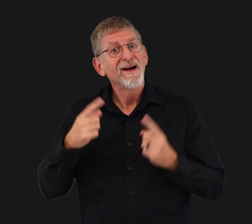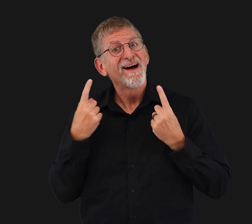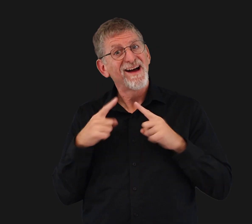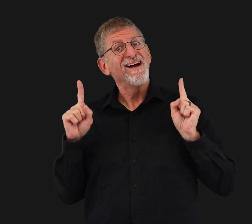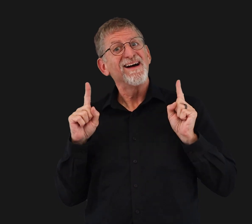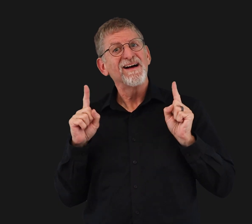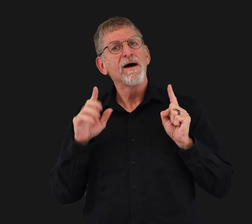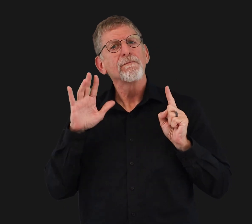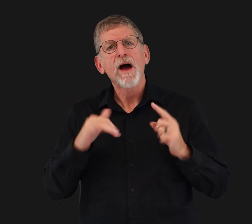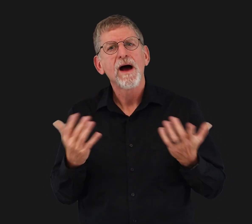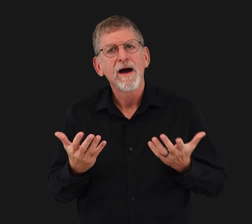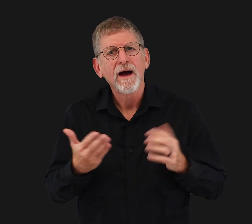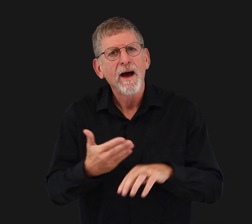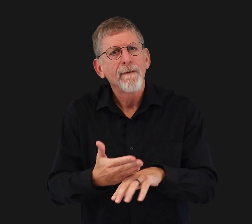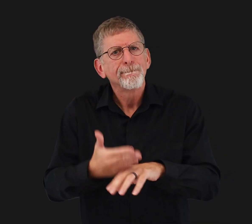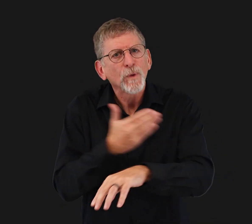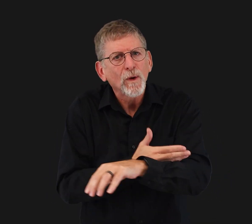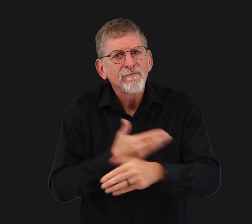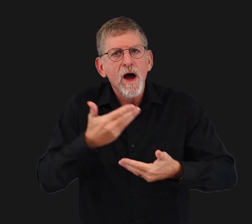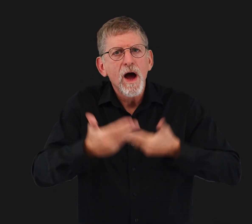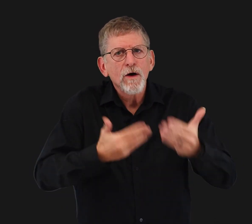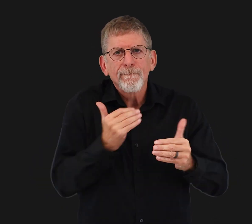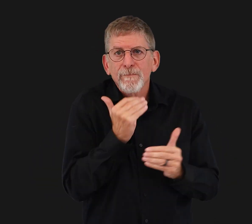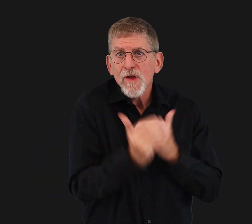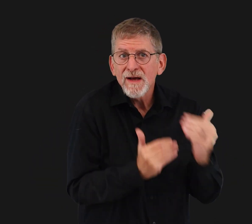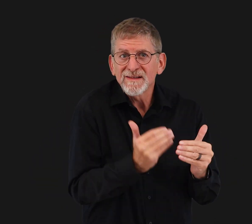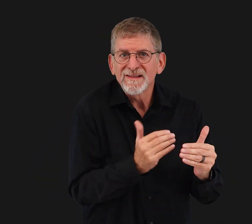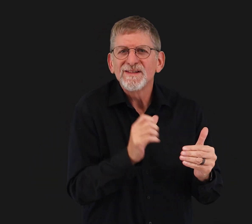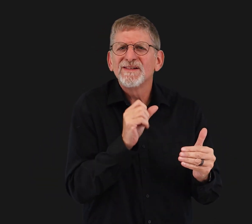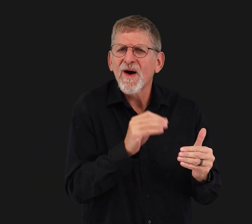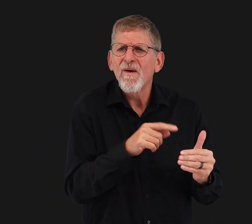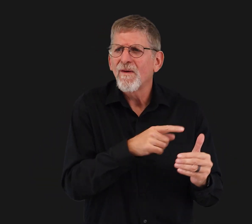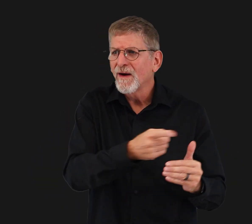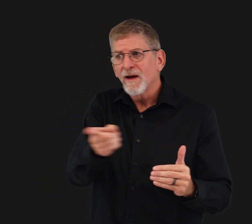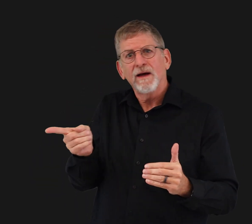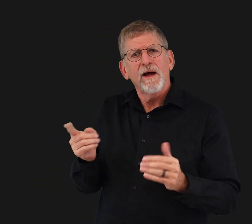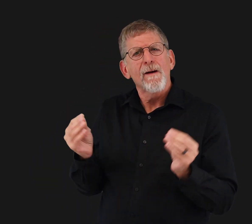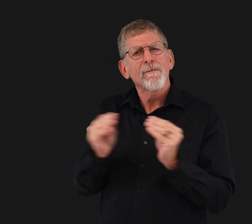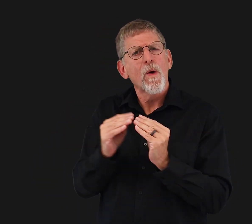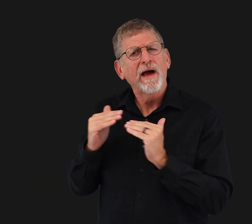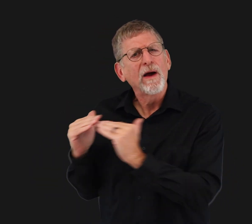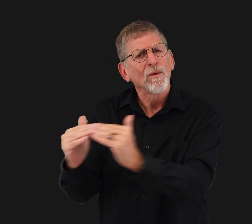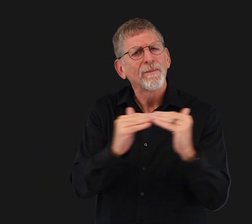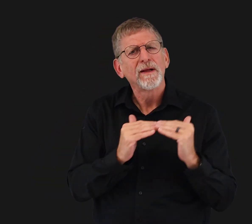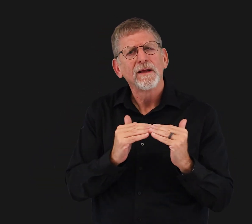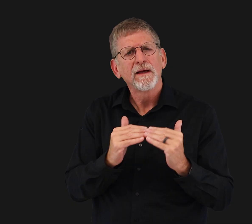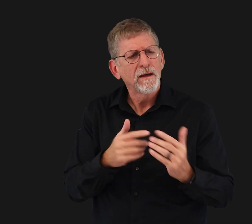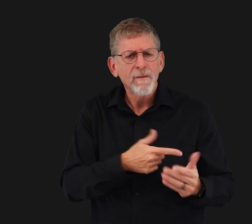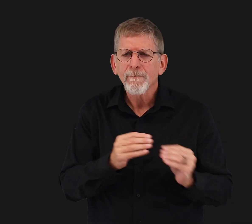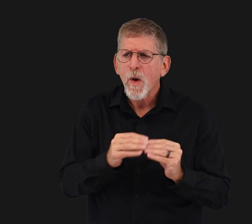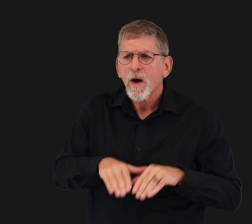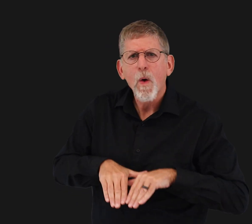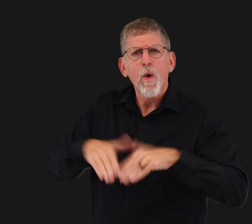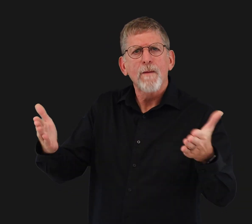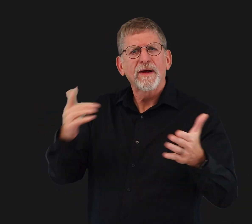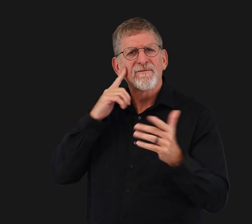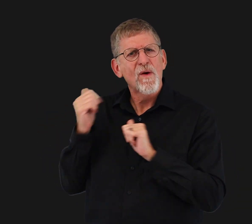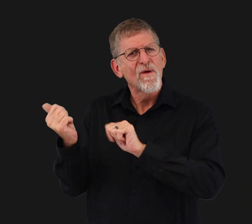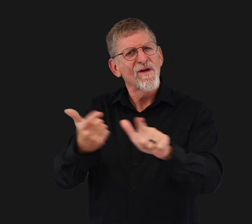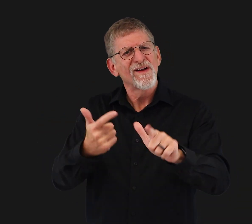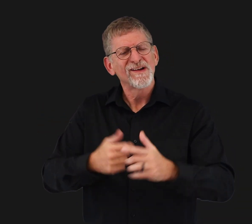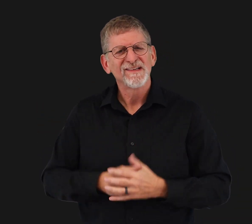We achieve this by improving upon hiring processes so that they are more equitable and open to everyone.